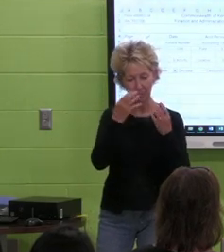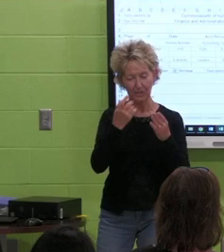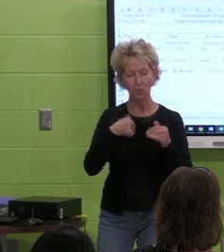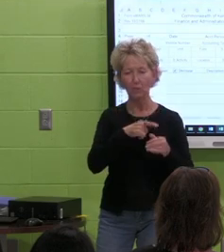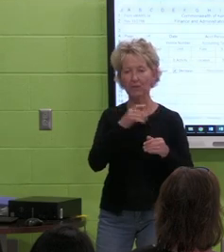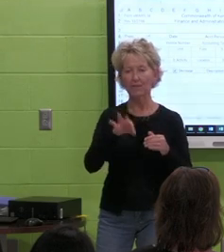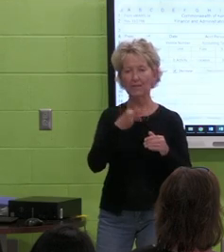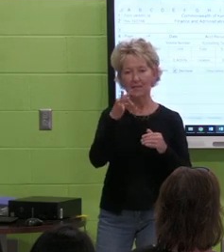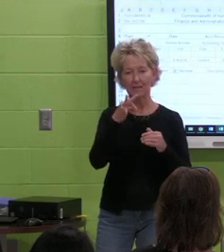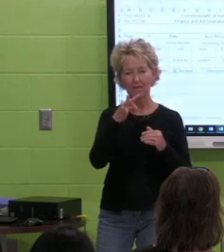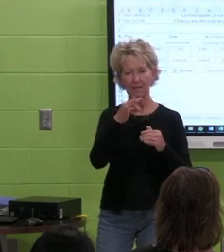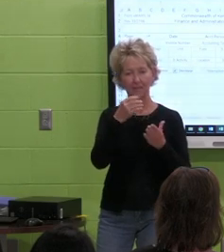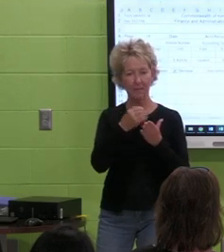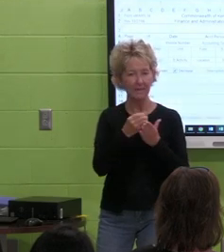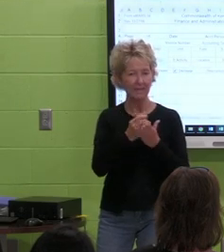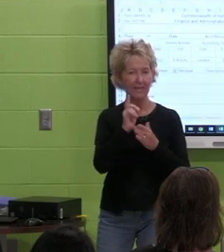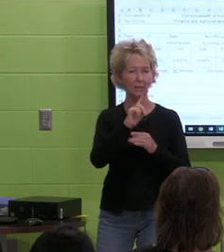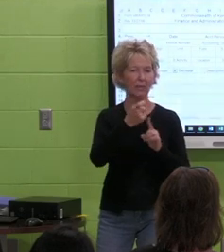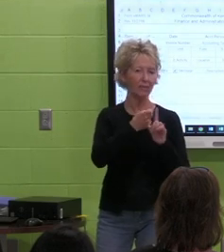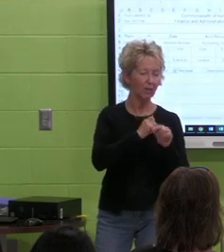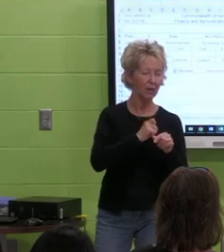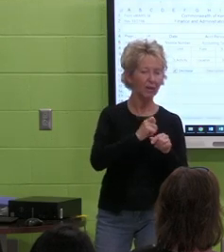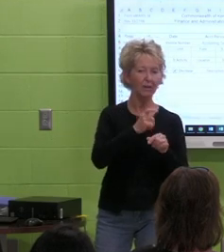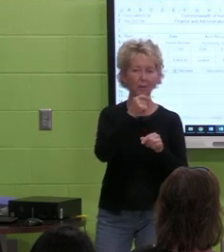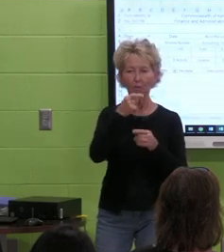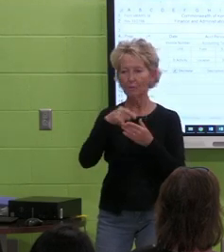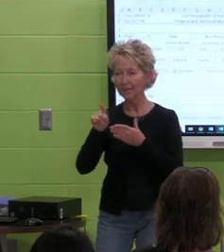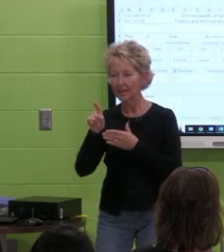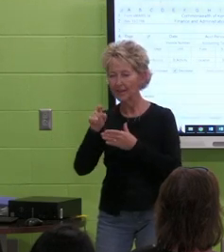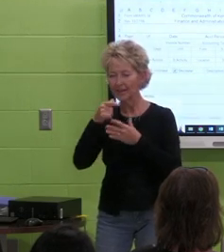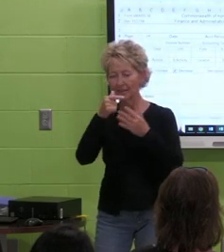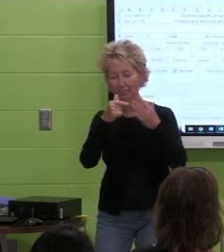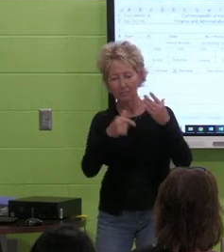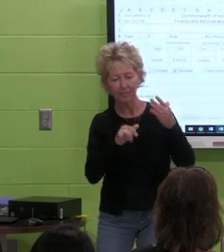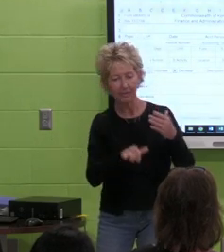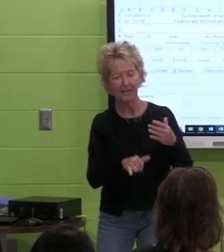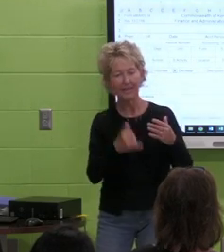money goes to who are we paying it from if it's on MA if it's not on MA if they need a vendor